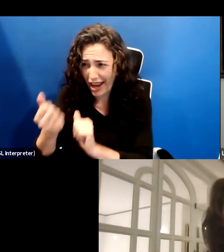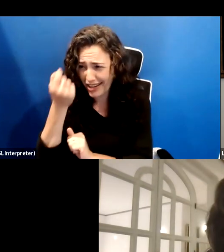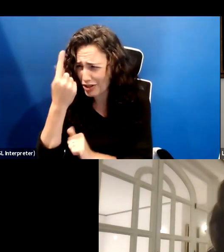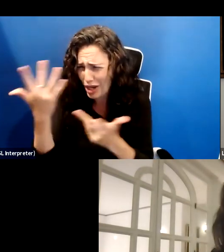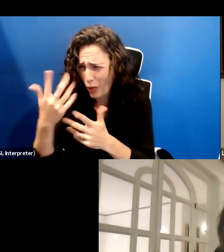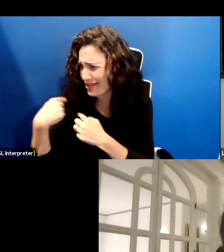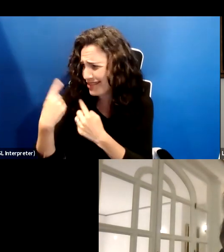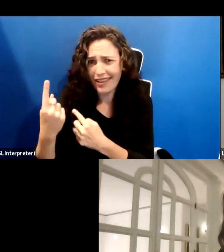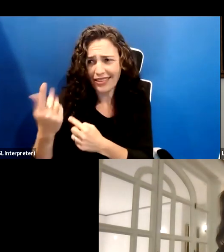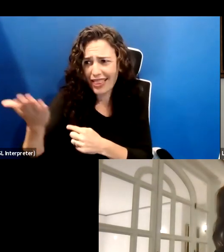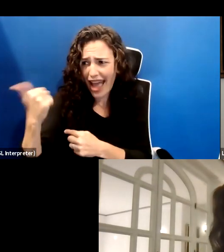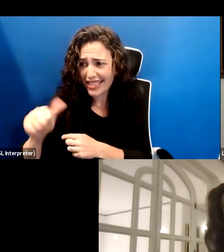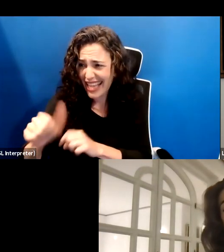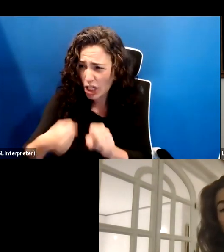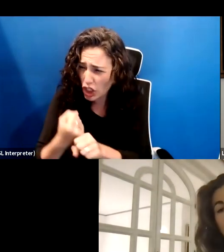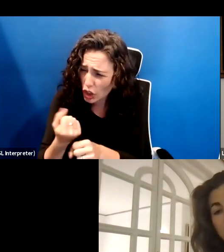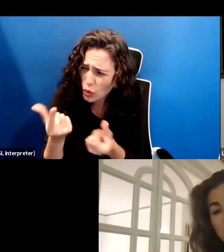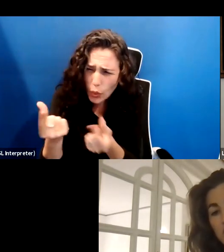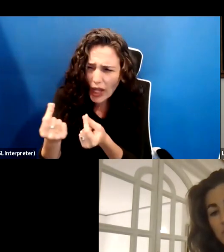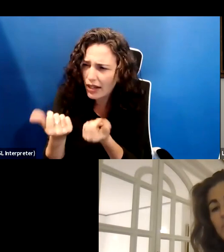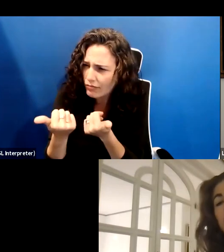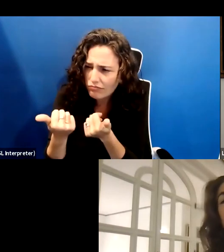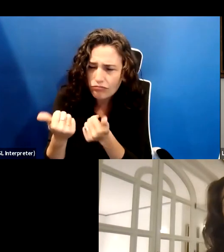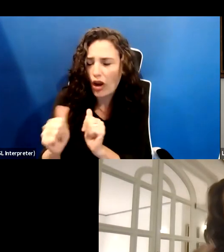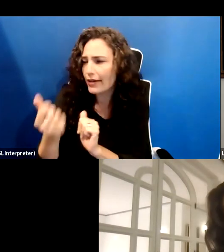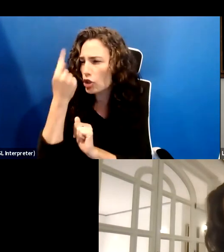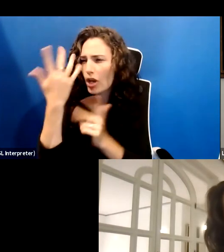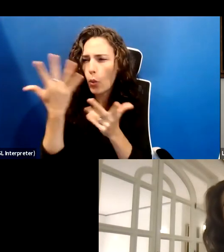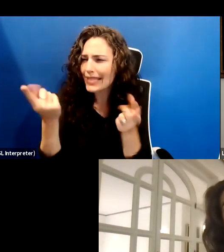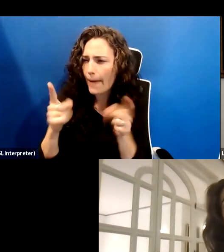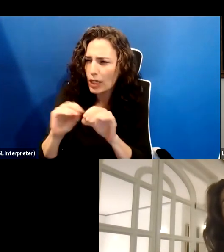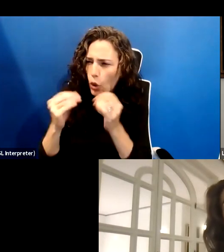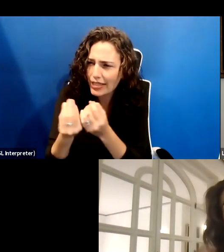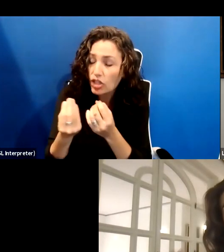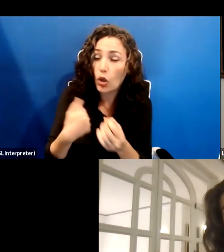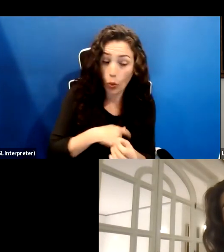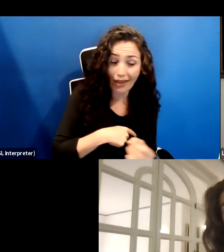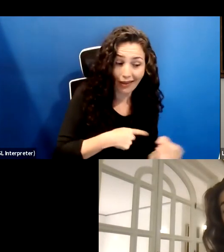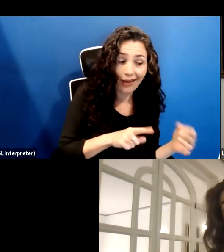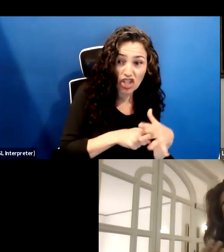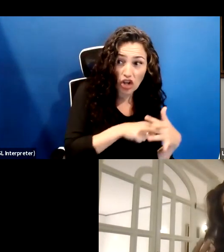and try to understand what is happening in the organization." And so we started filming him as we went